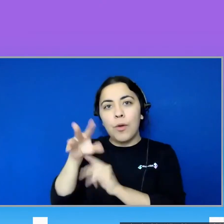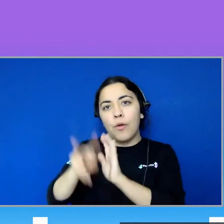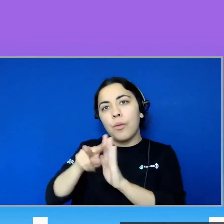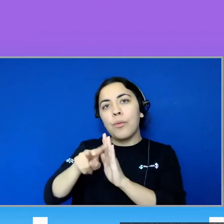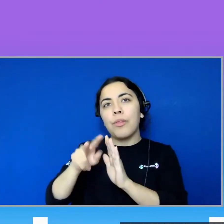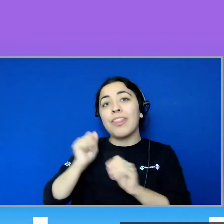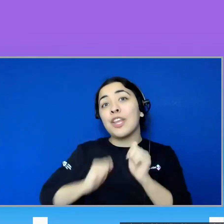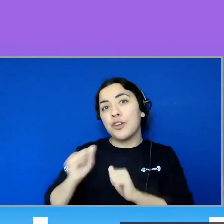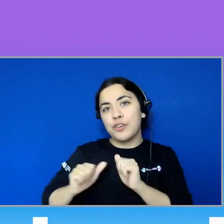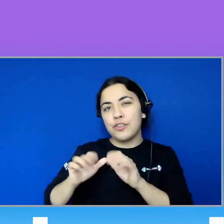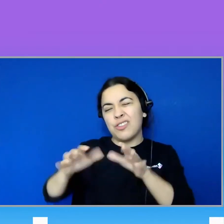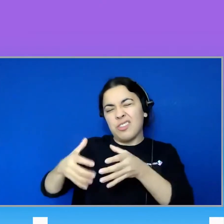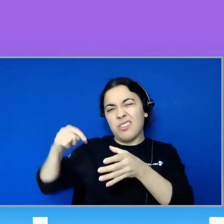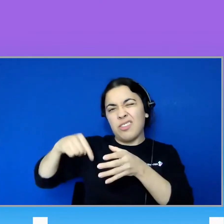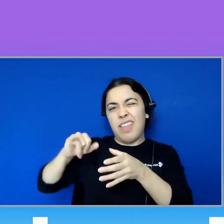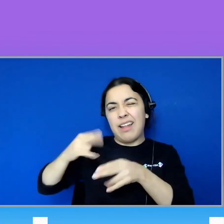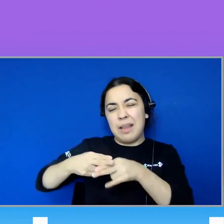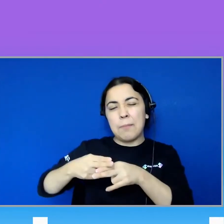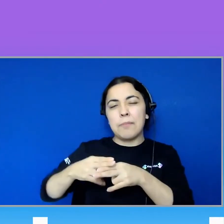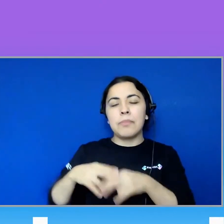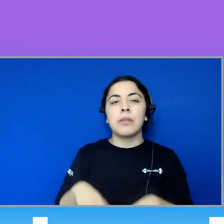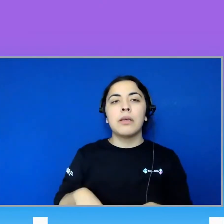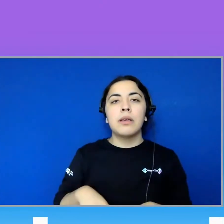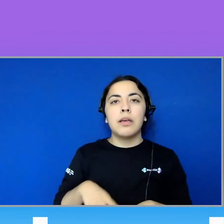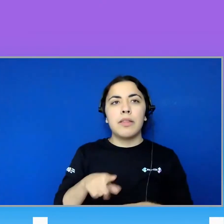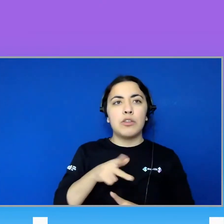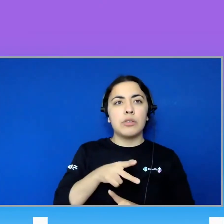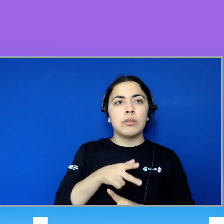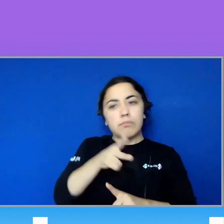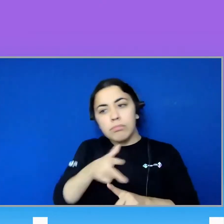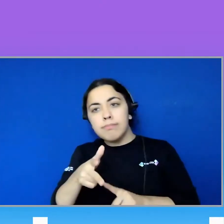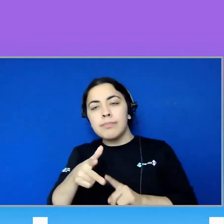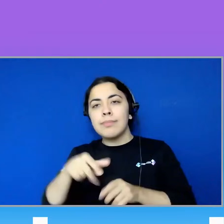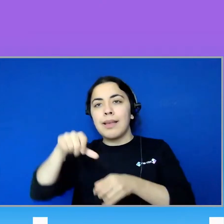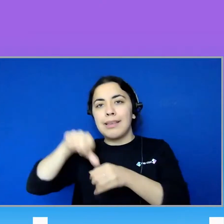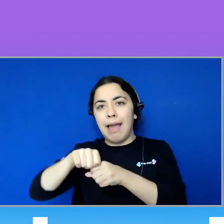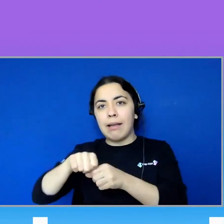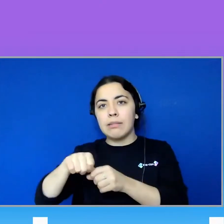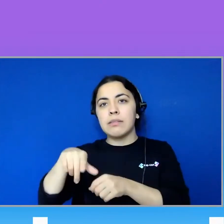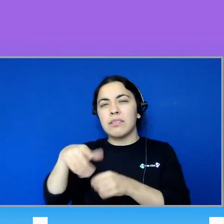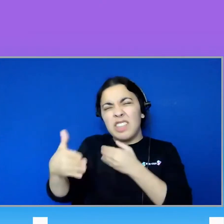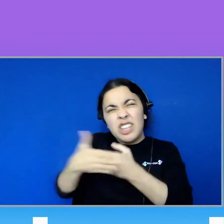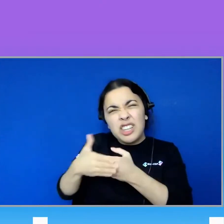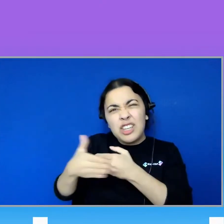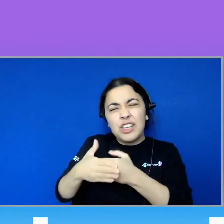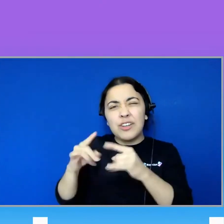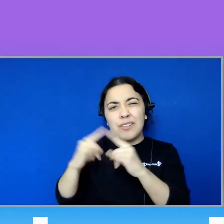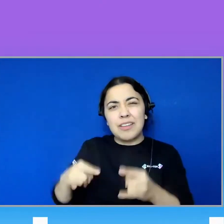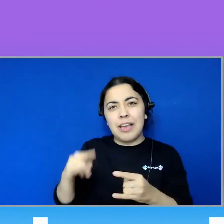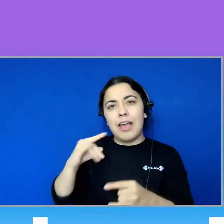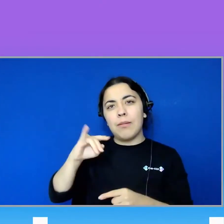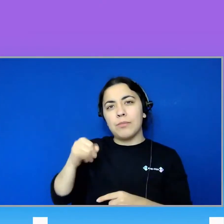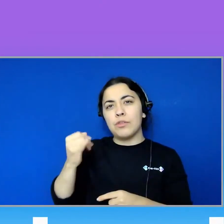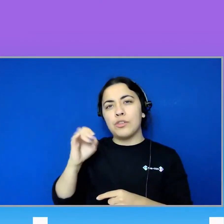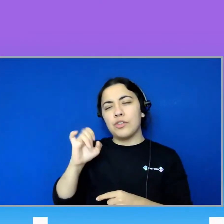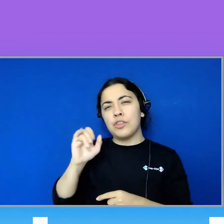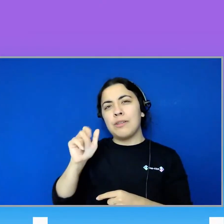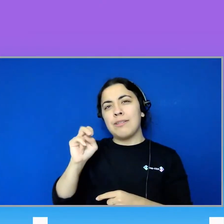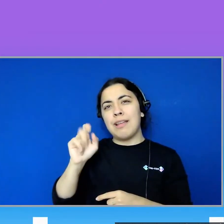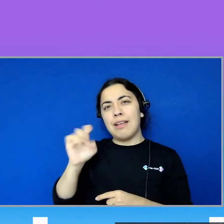Theater happened to stop at a gas station not too far from